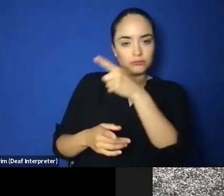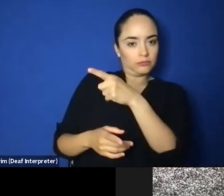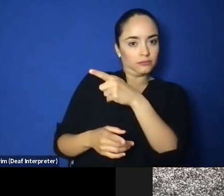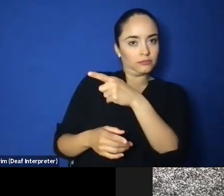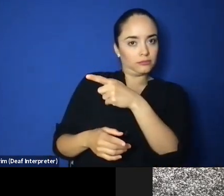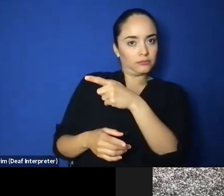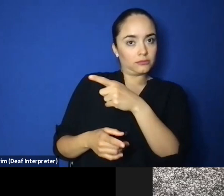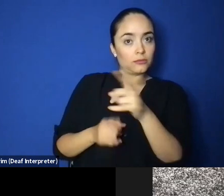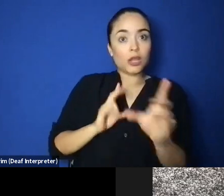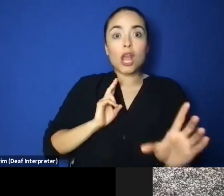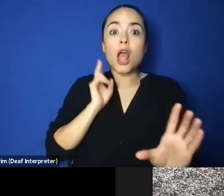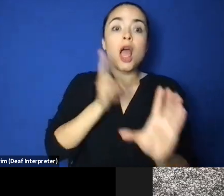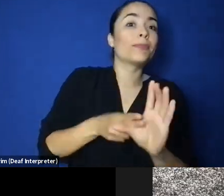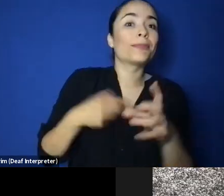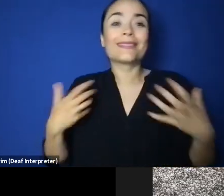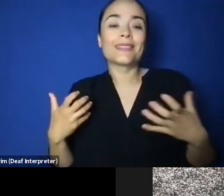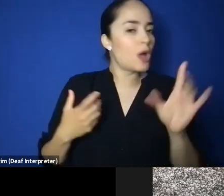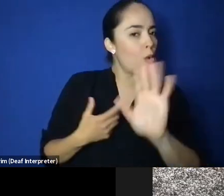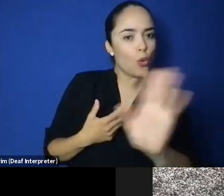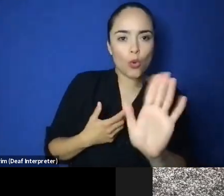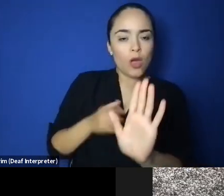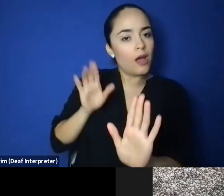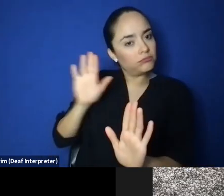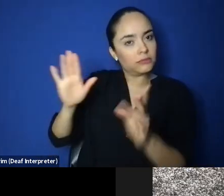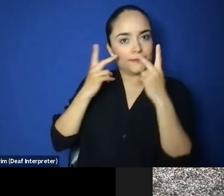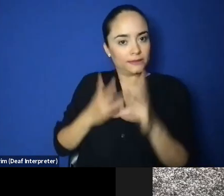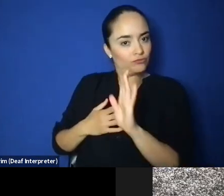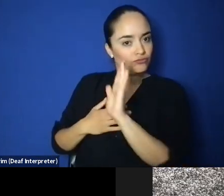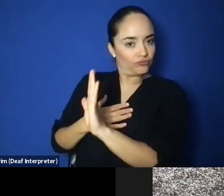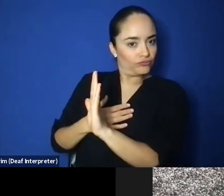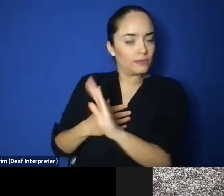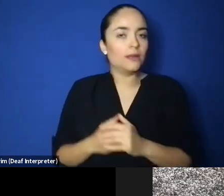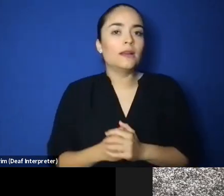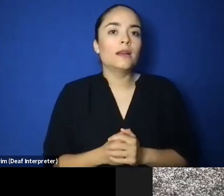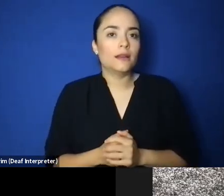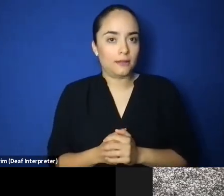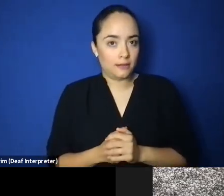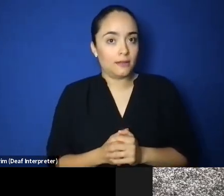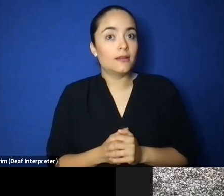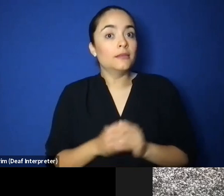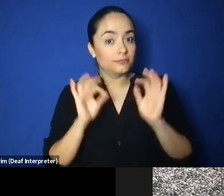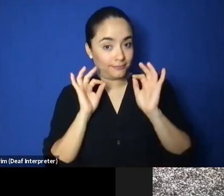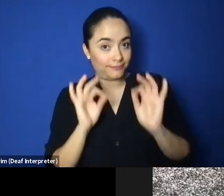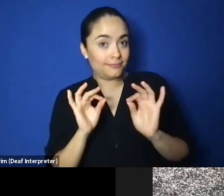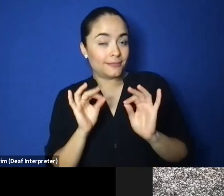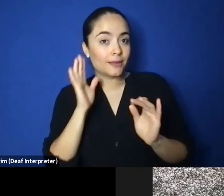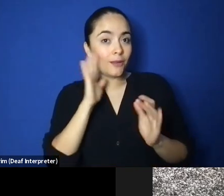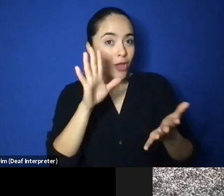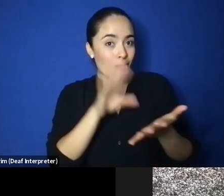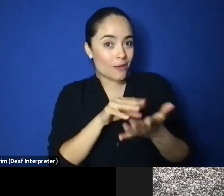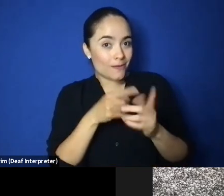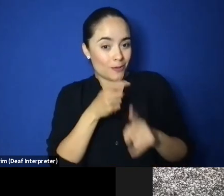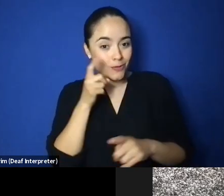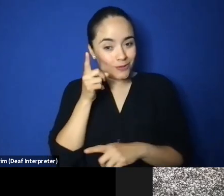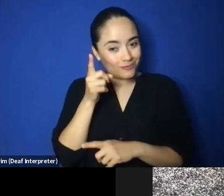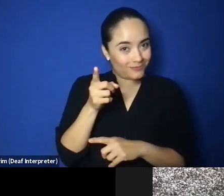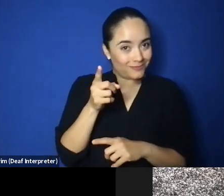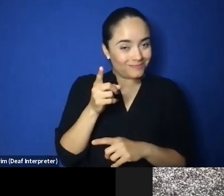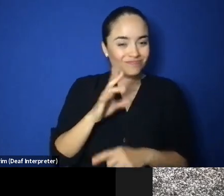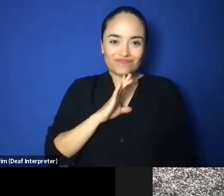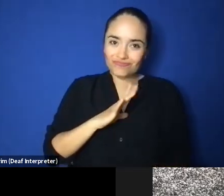more ideas on how we could learn from you? Yeah. So I'm ready, if youse want, I